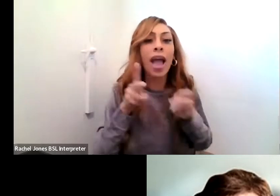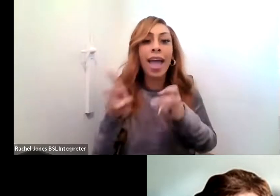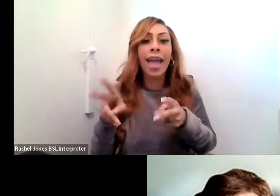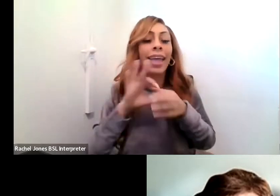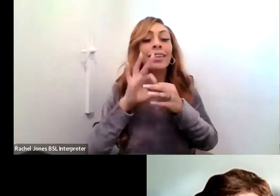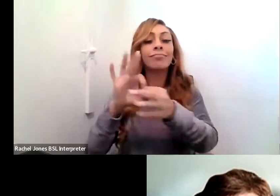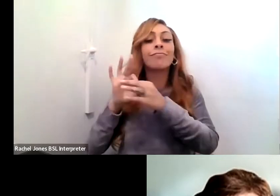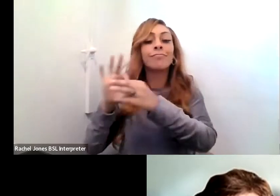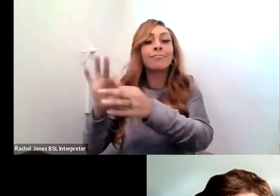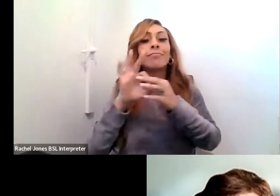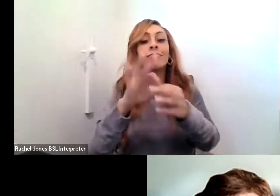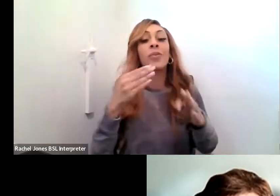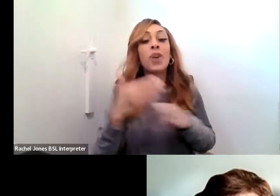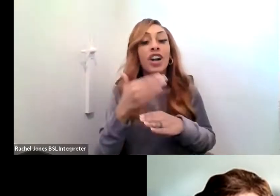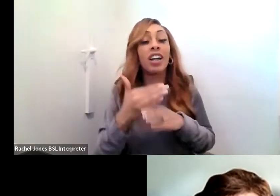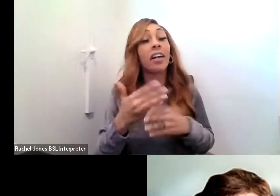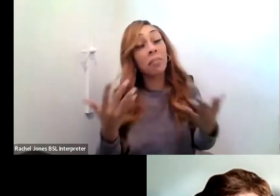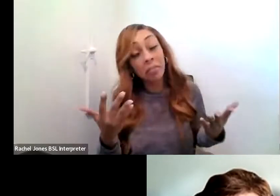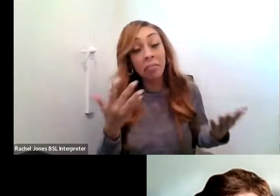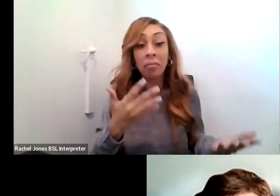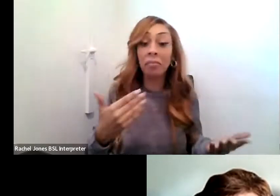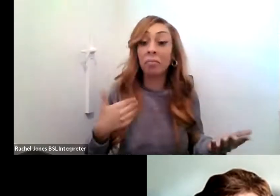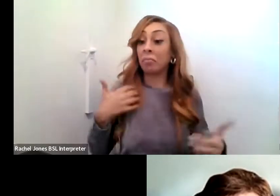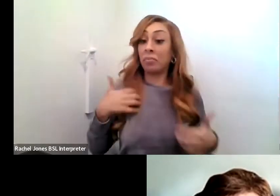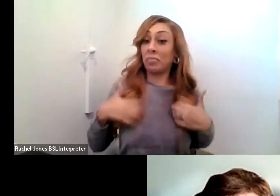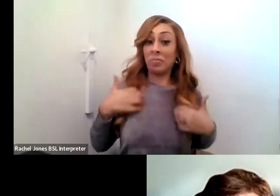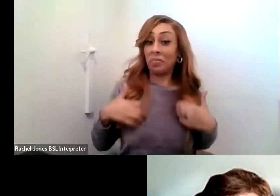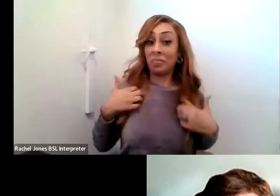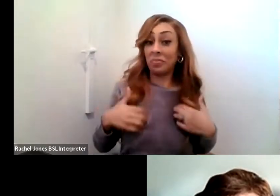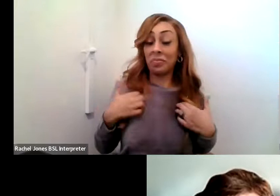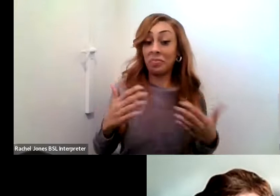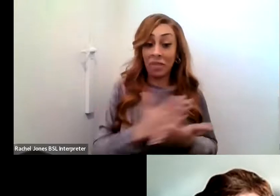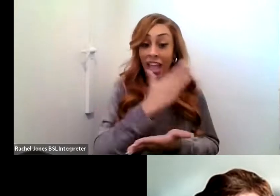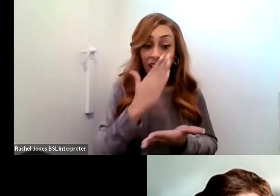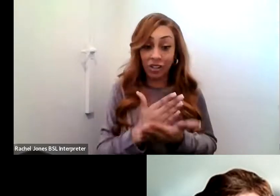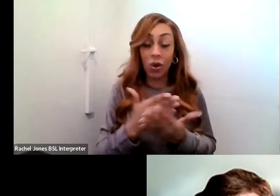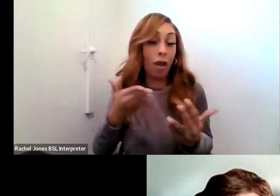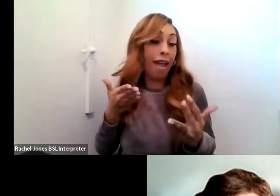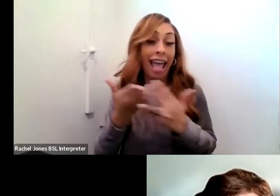I guess in my own work I'm really keen to make sure that access provisions are in place